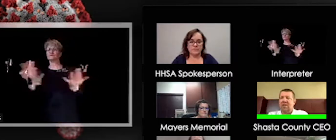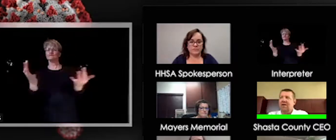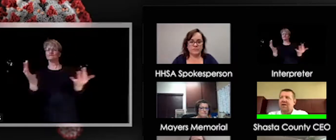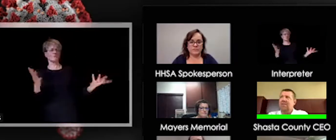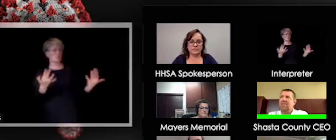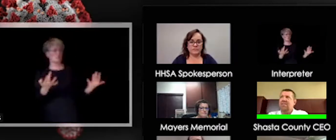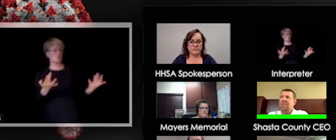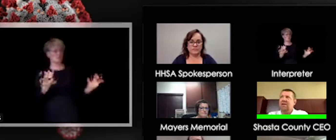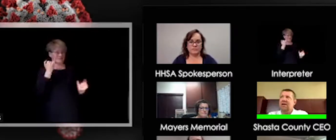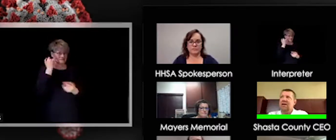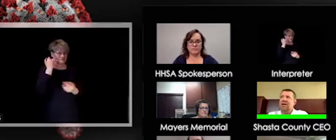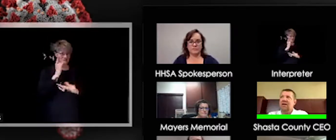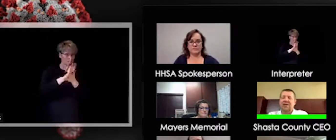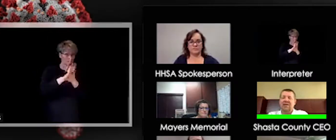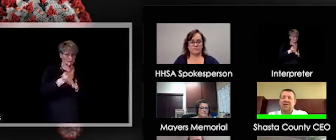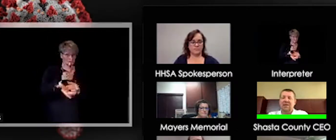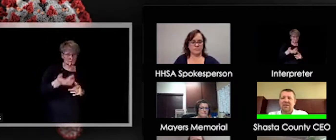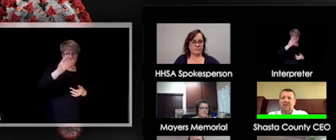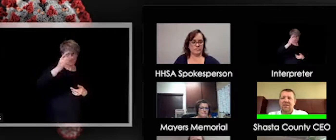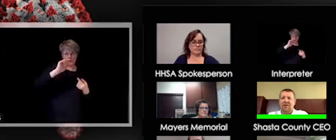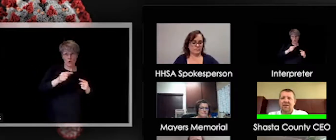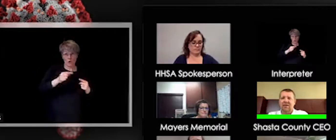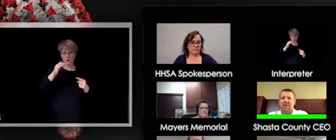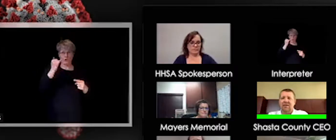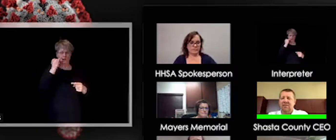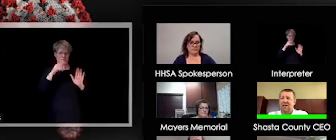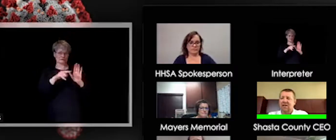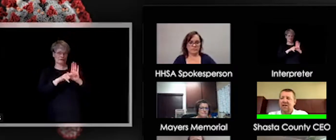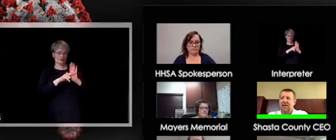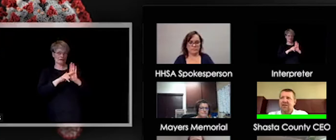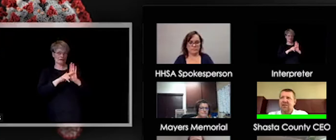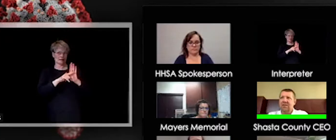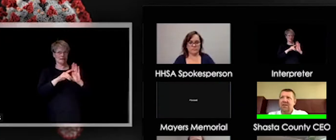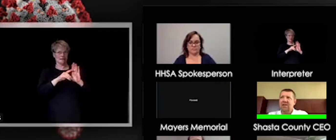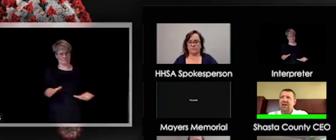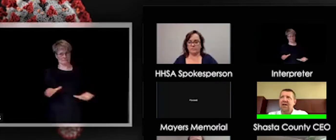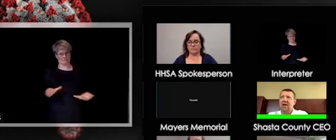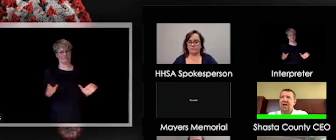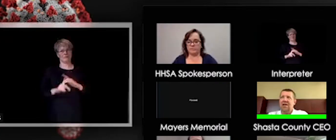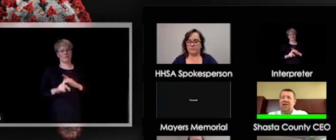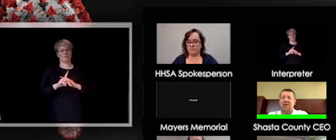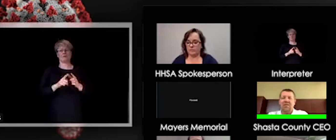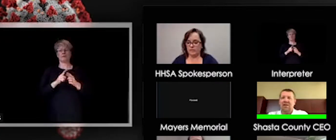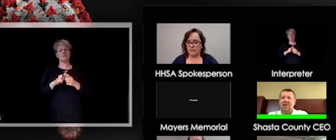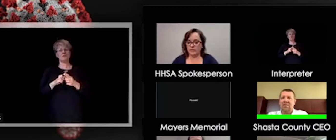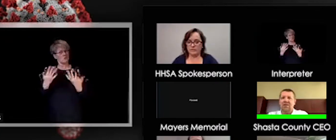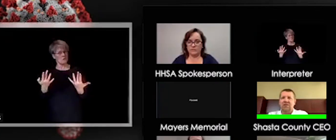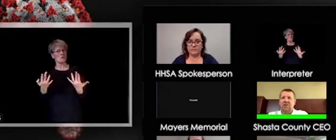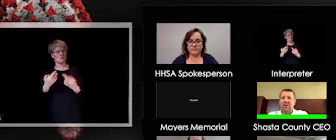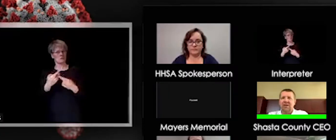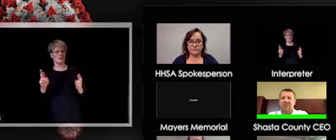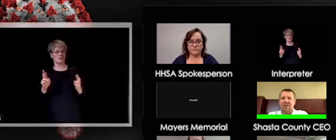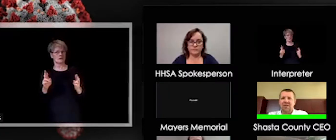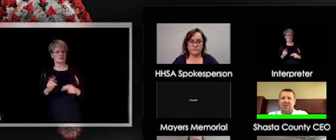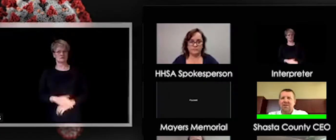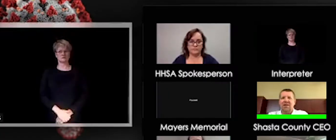other negative activity with anything else. And I think everybody just came together,